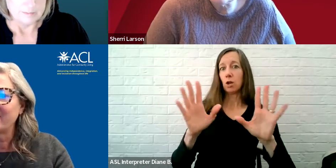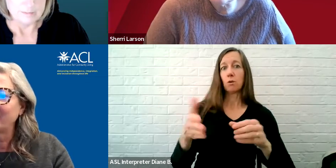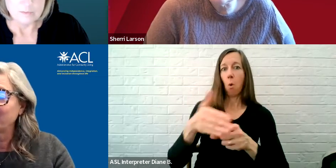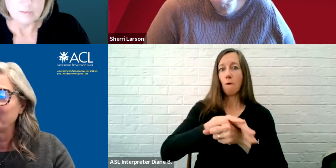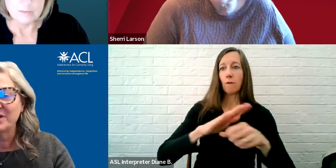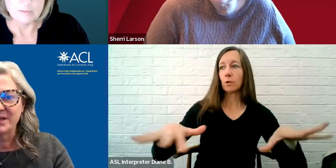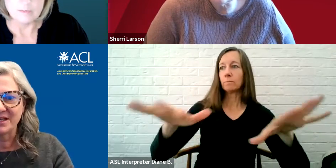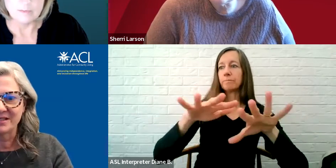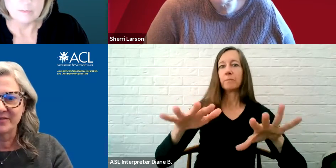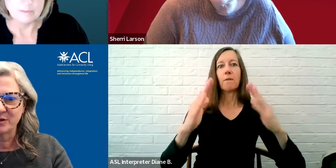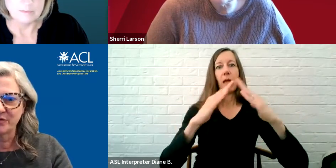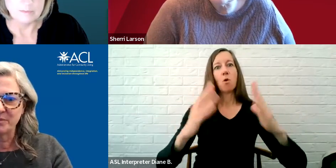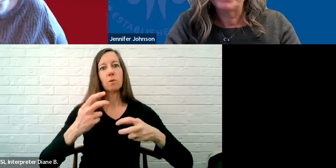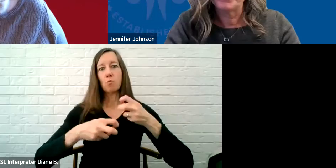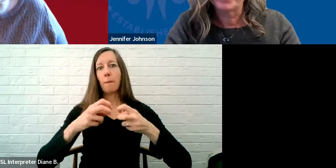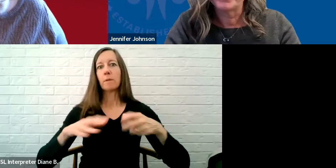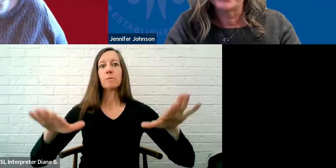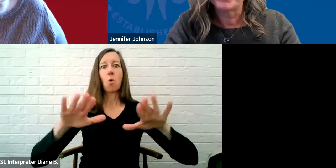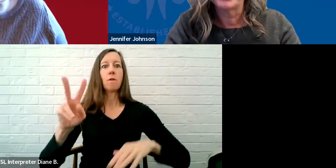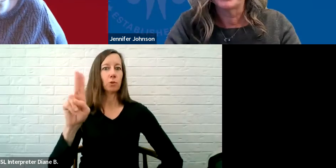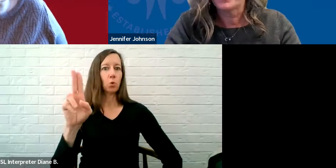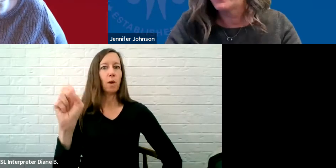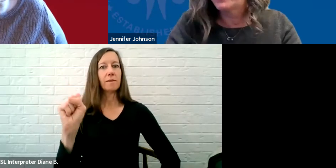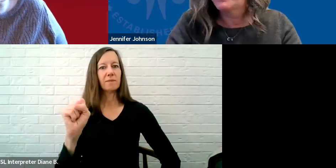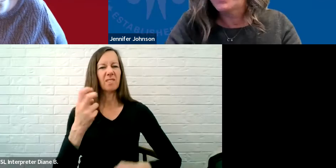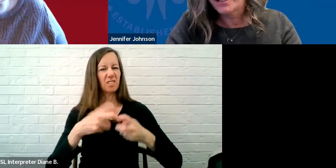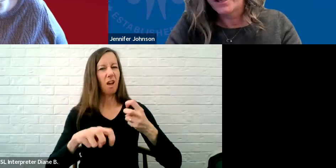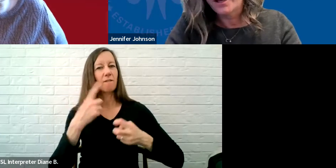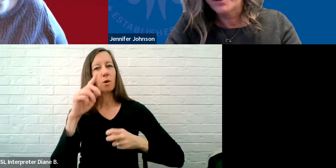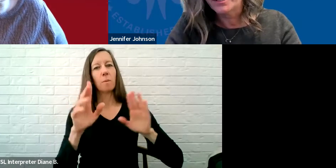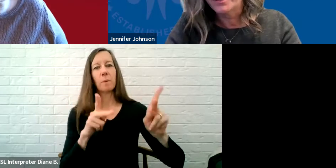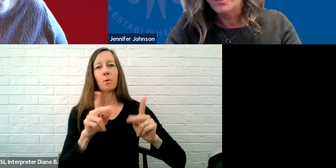That are really making it difficult for people with Idd to get and maintain housing,